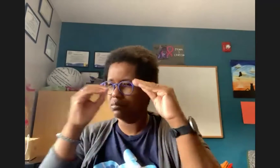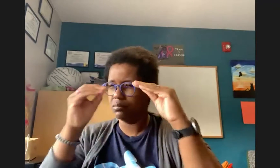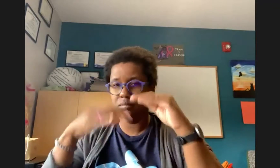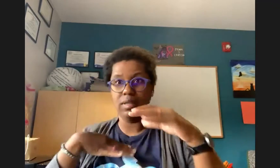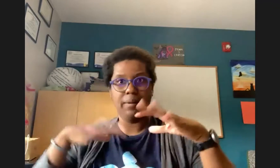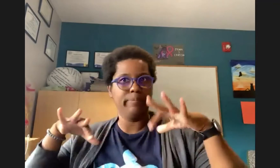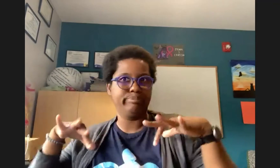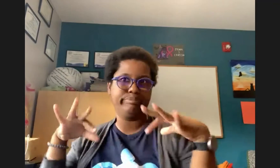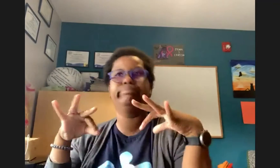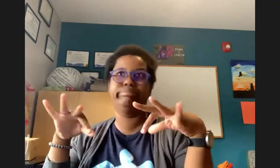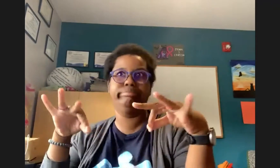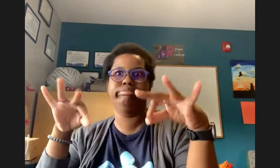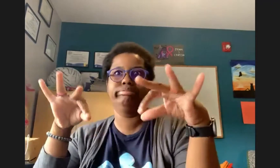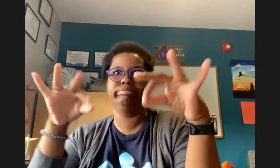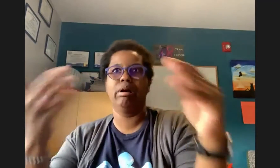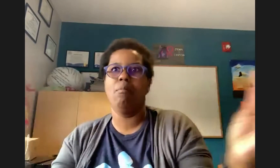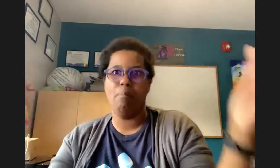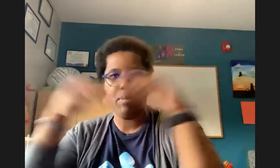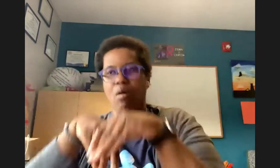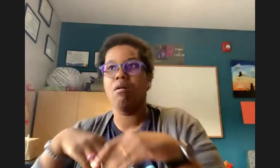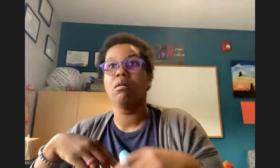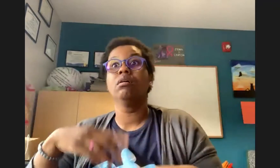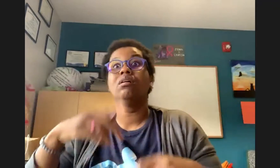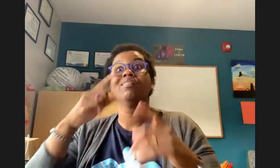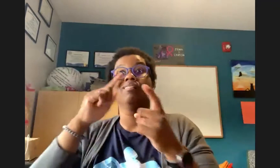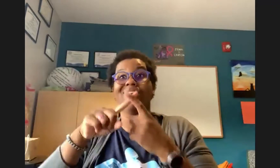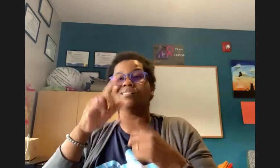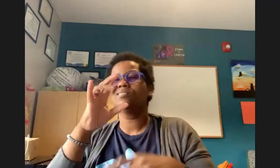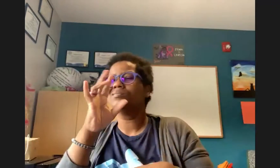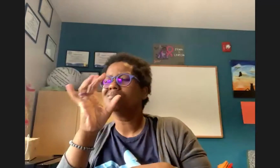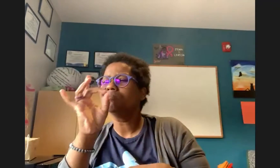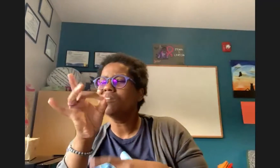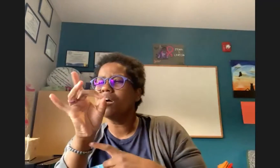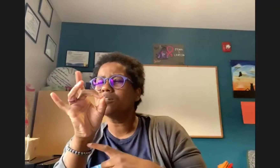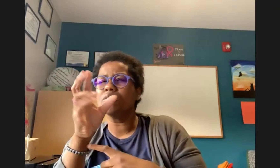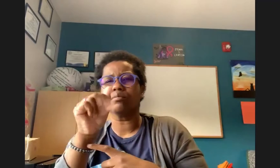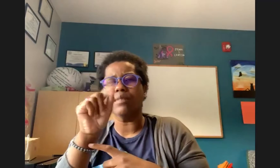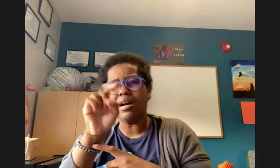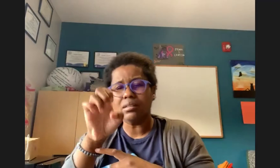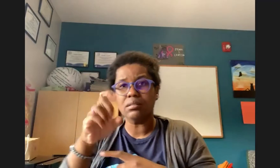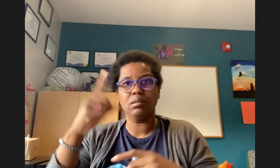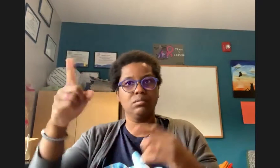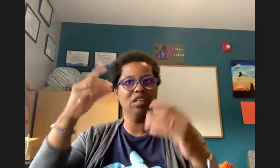and I did learn quite a bit more in that way. Around the eighth grade,